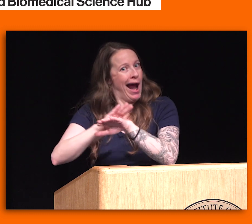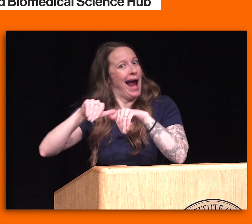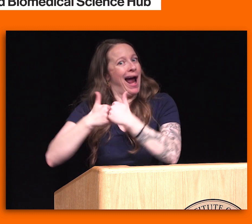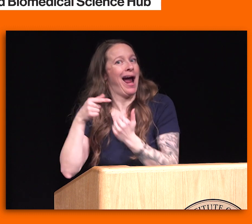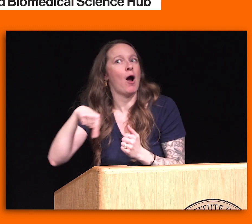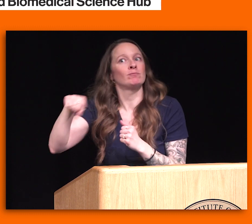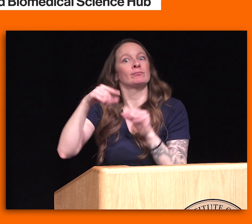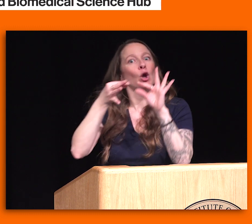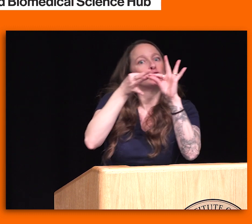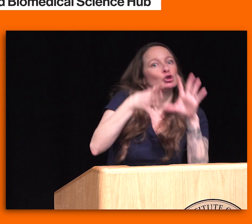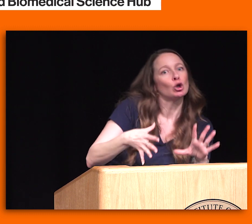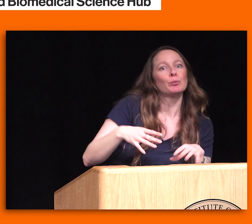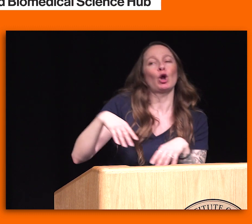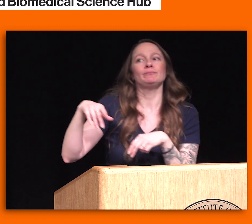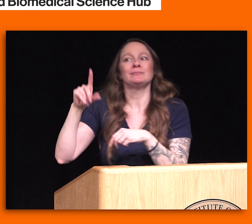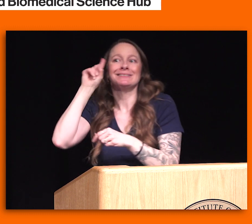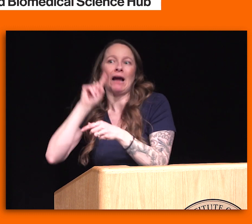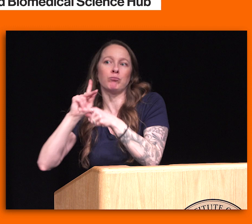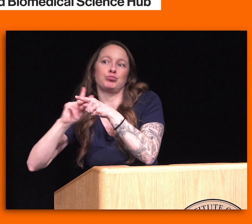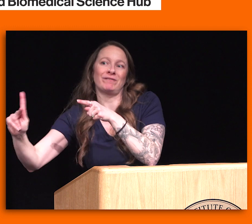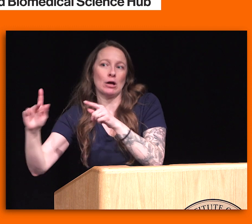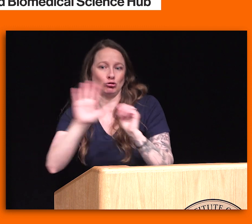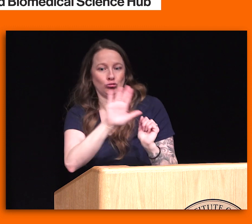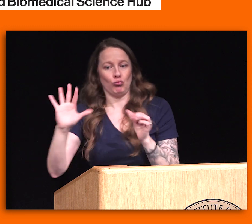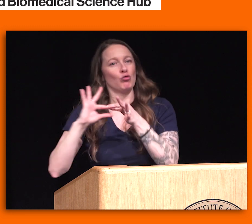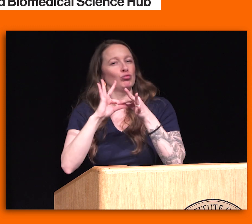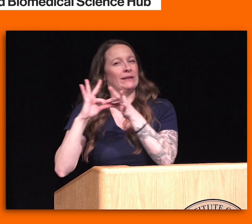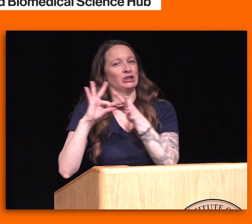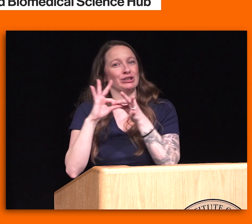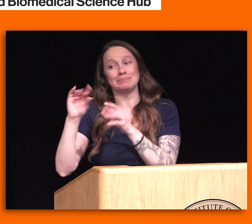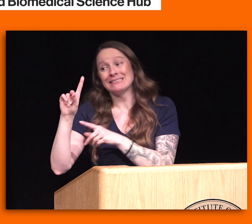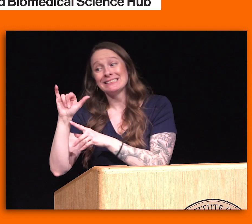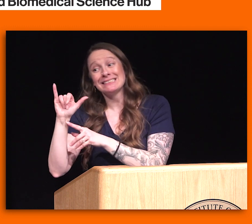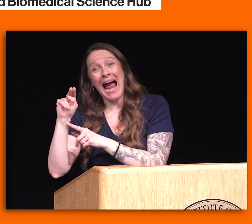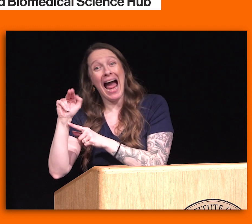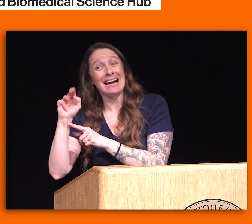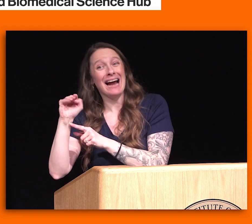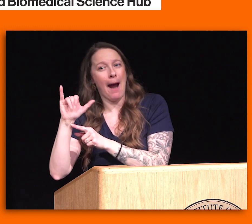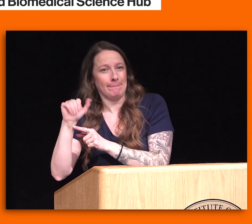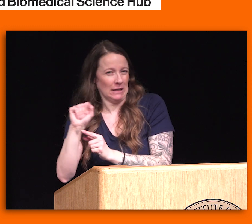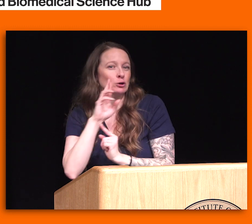We also presented in 2023 about our work with interpreters and Deaf professionals,